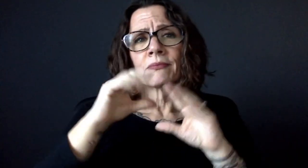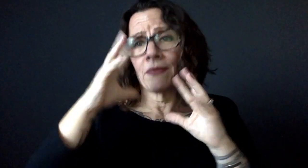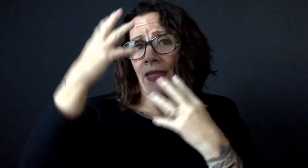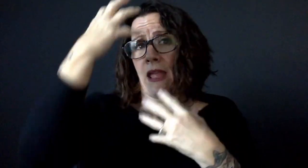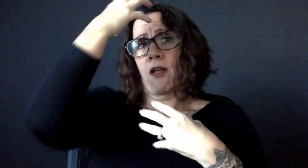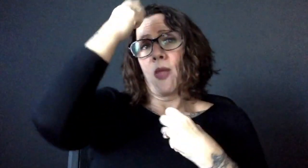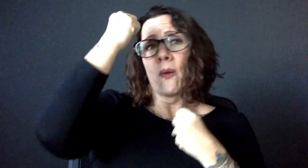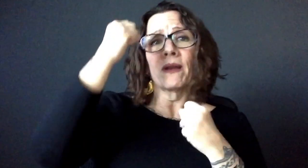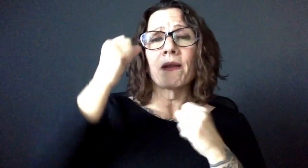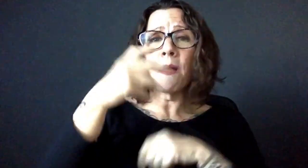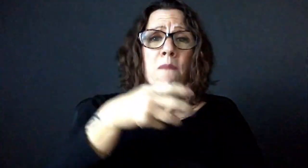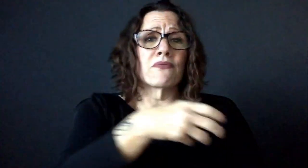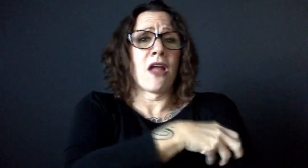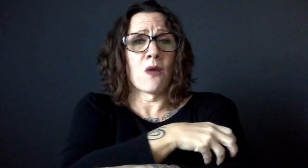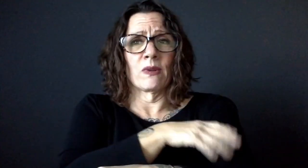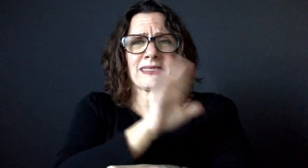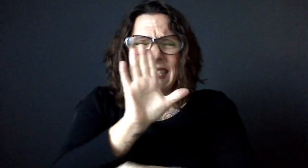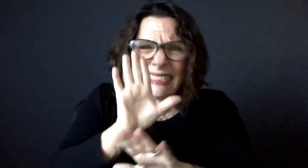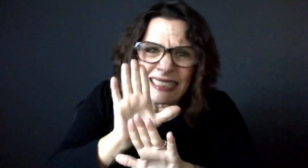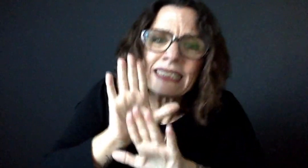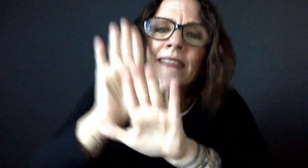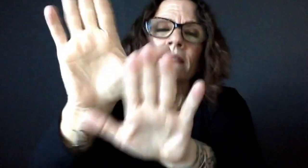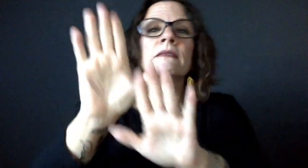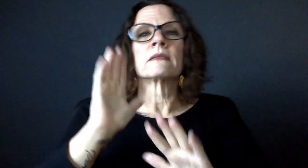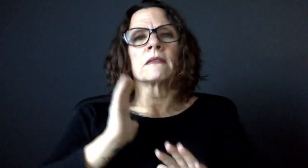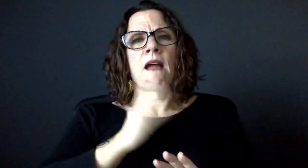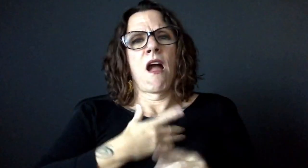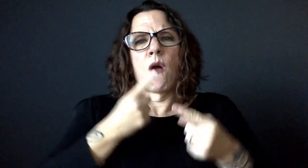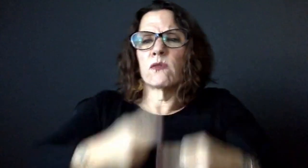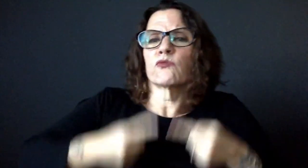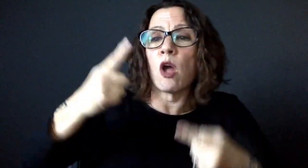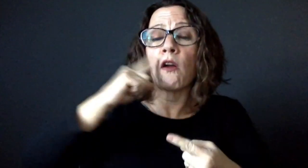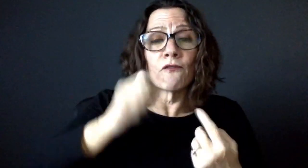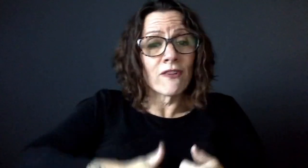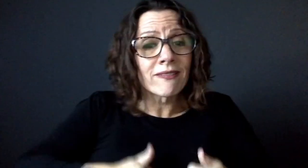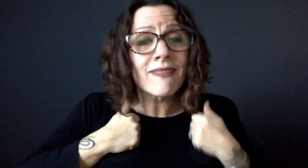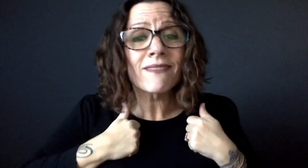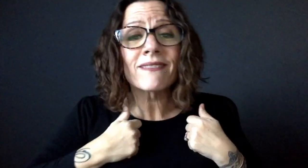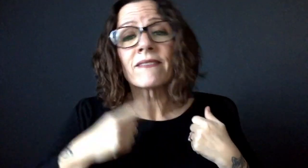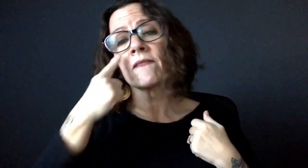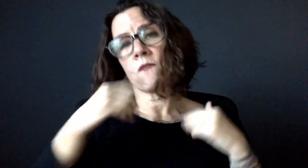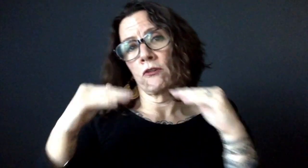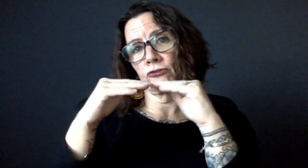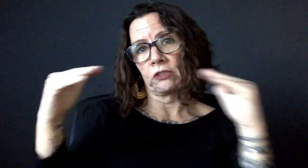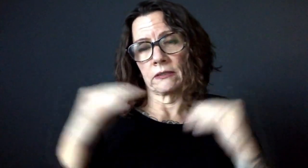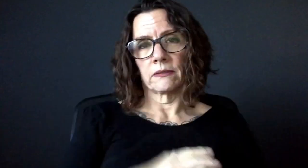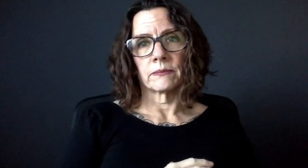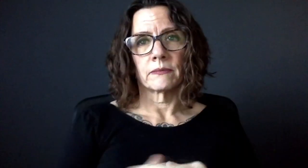colonial powers in our struggle for life and justice.